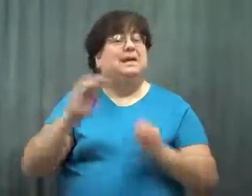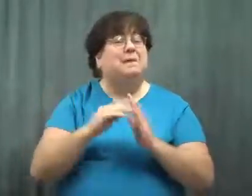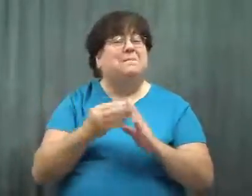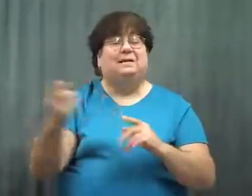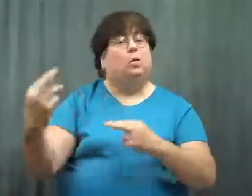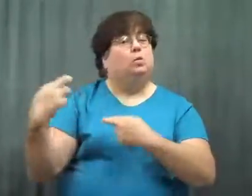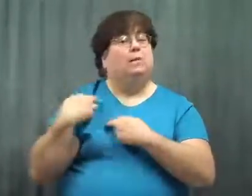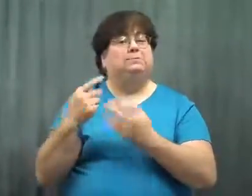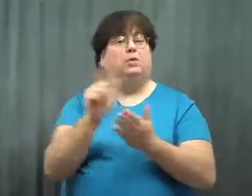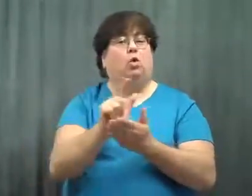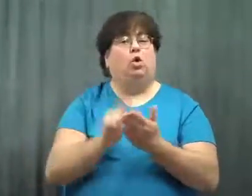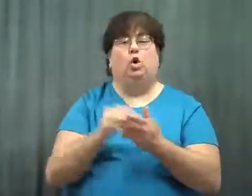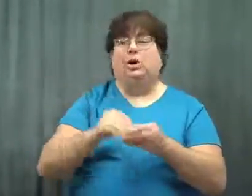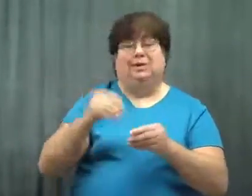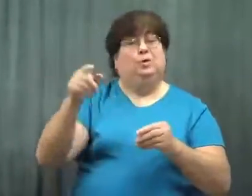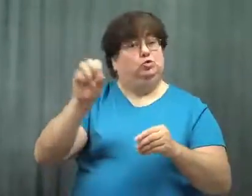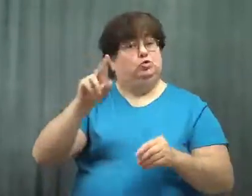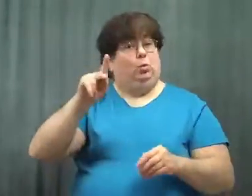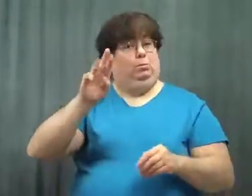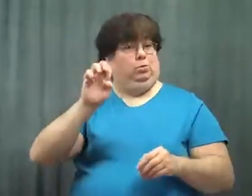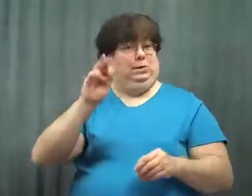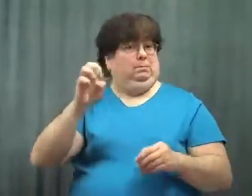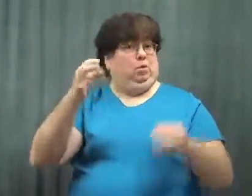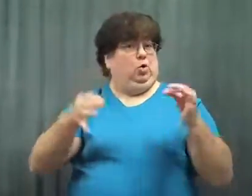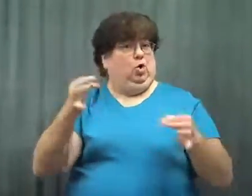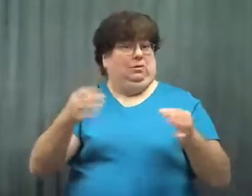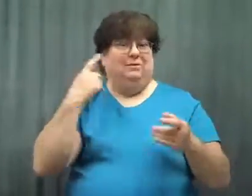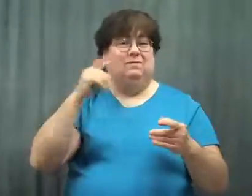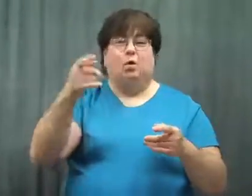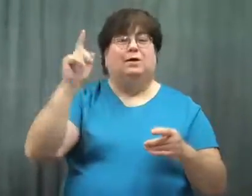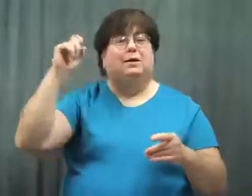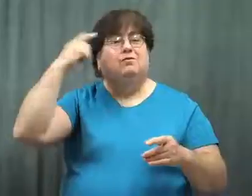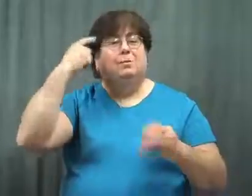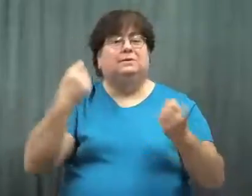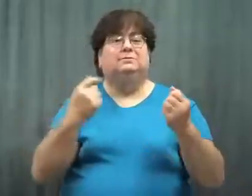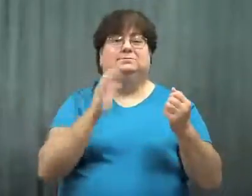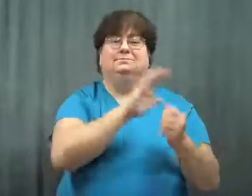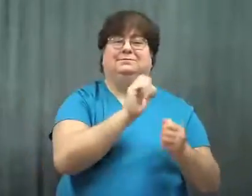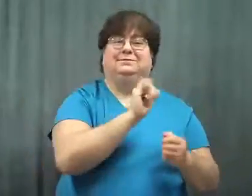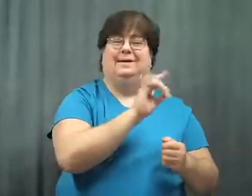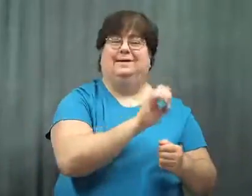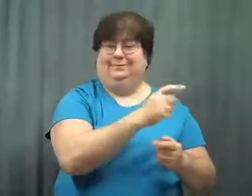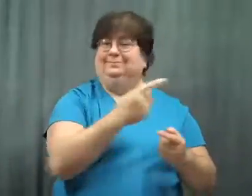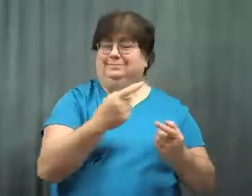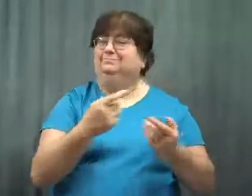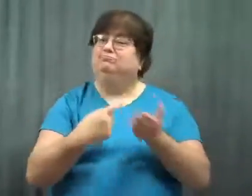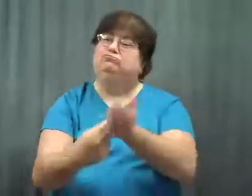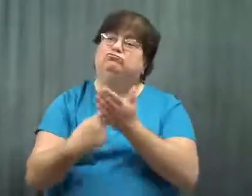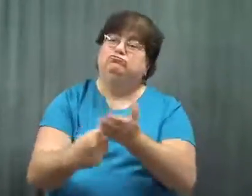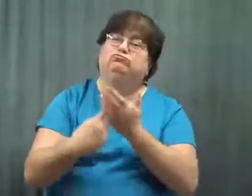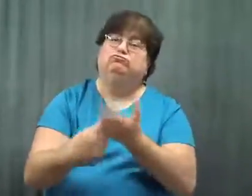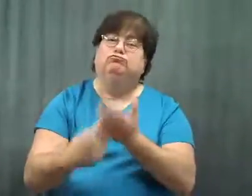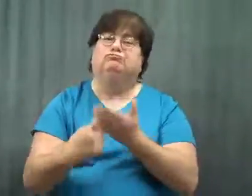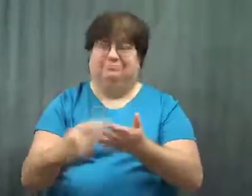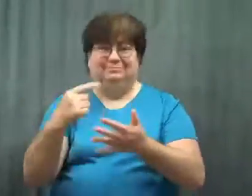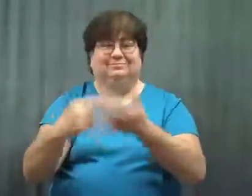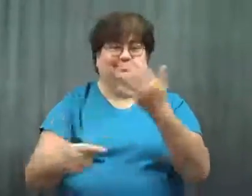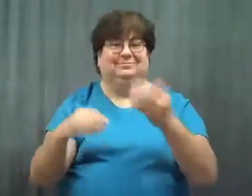That means she's the lawyer presenting the government's side before the Supreme Court.